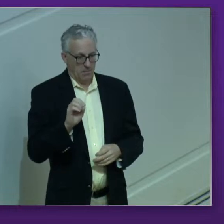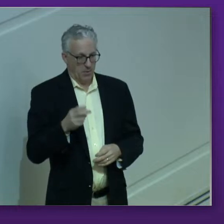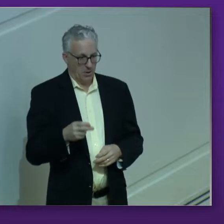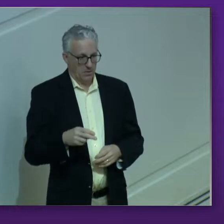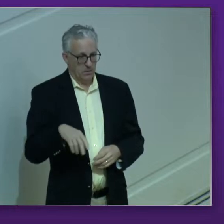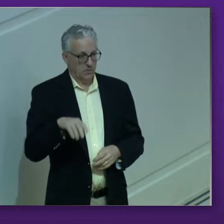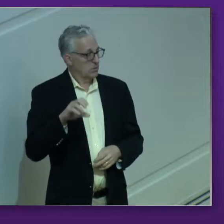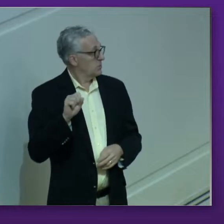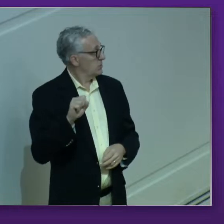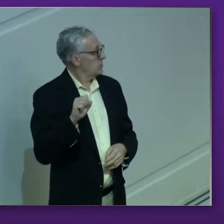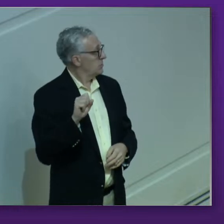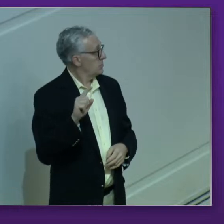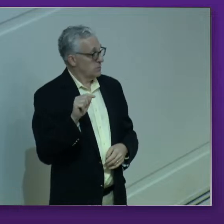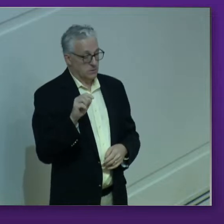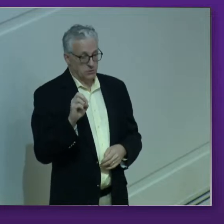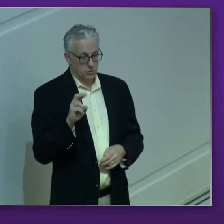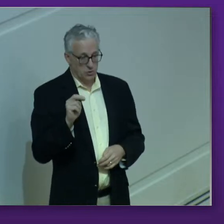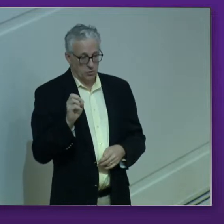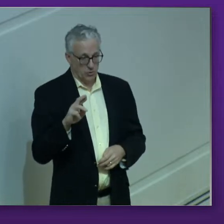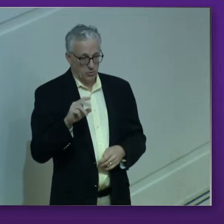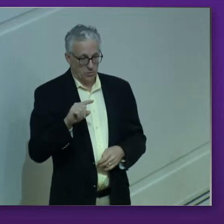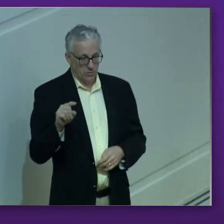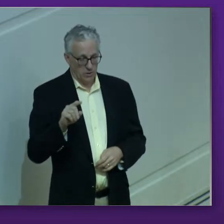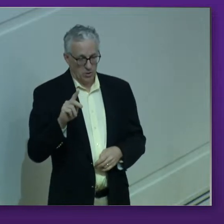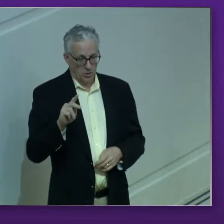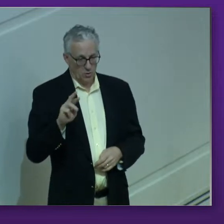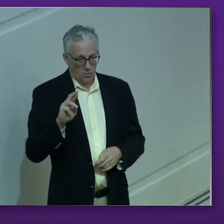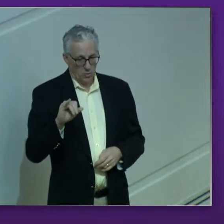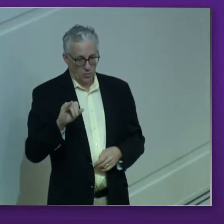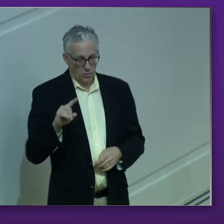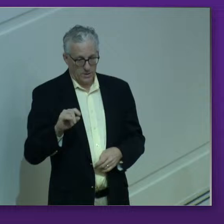DEDICATION TO SOCIAL JUSTICE. CONGRATULATIONS .